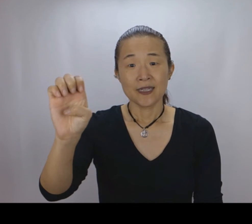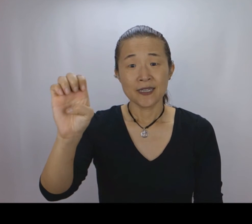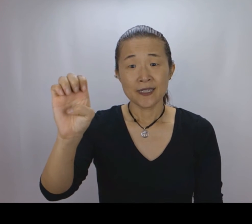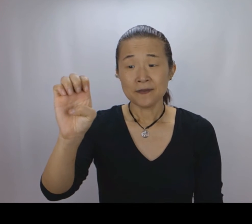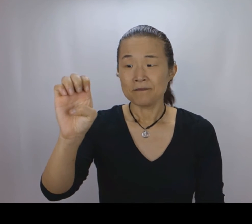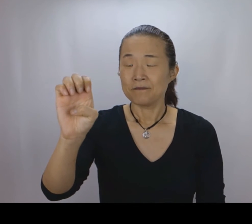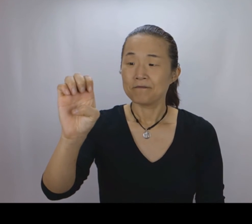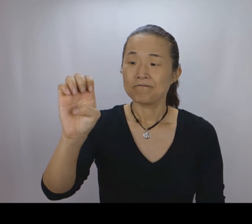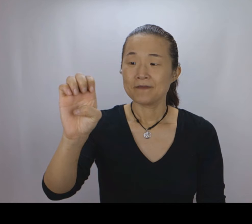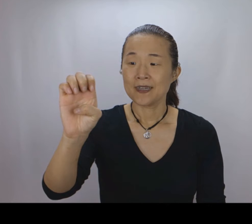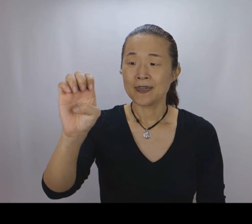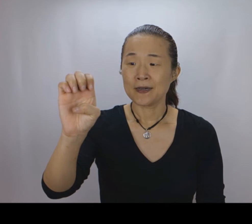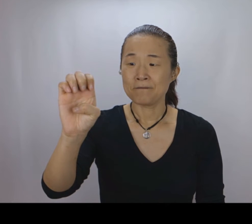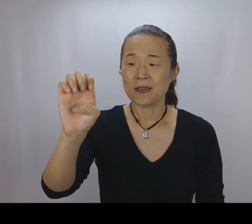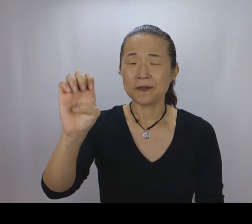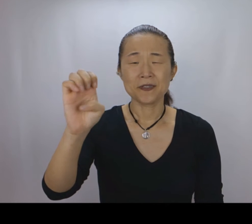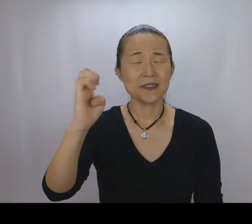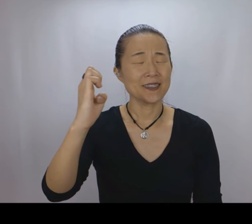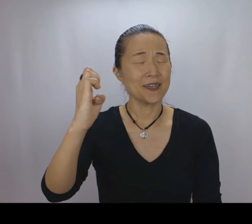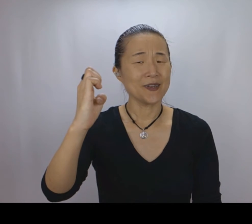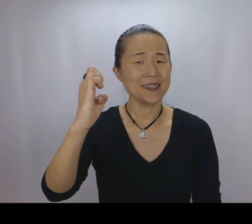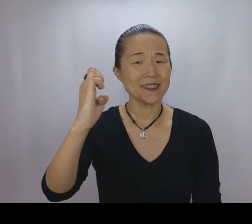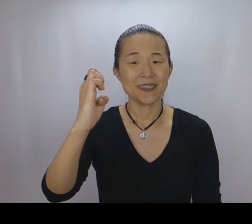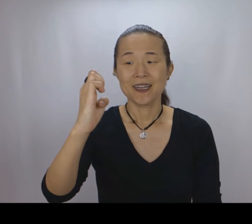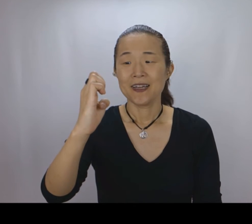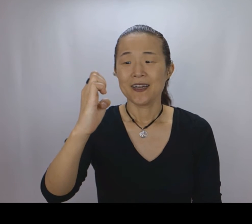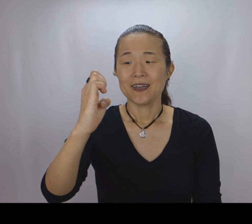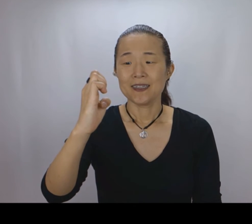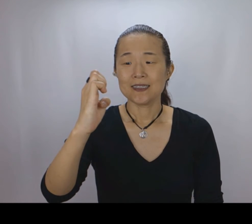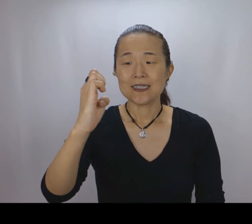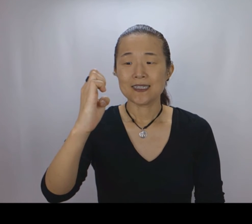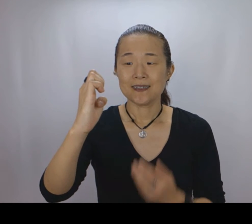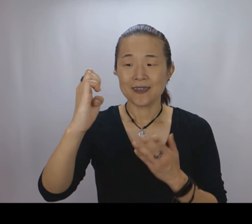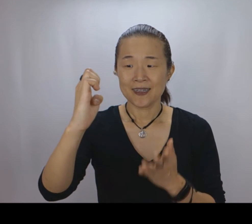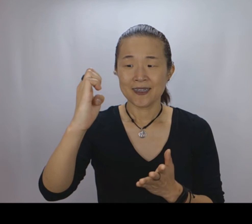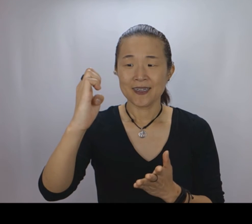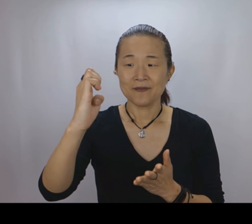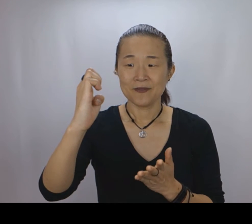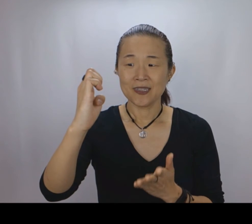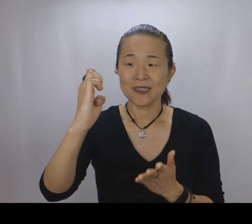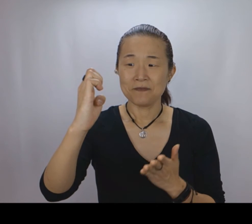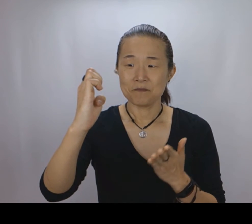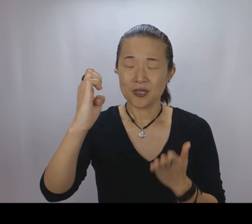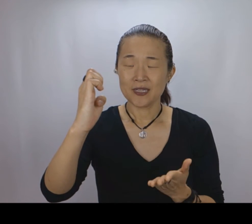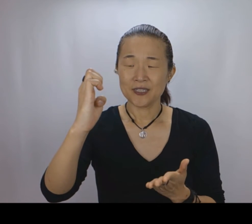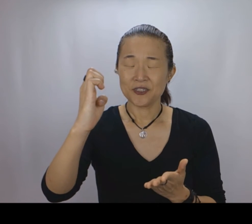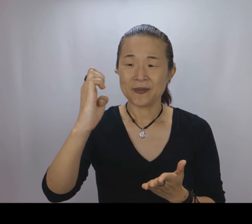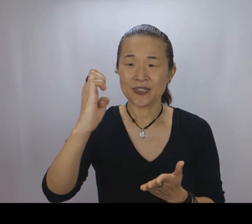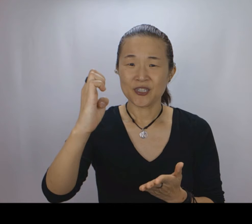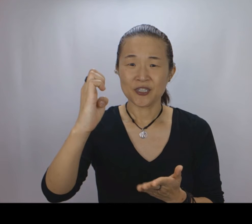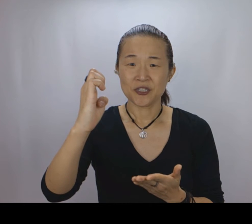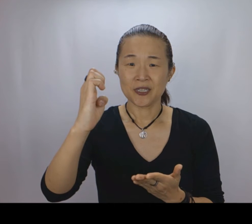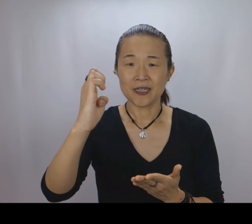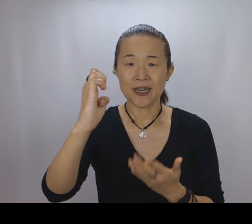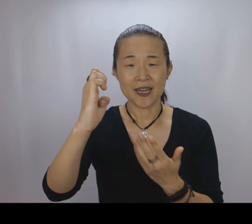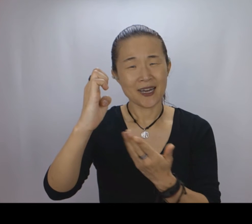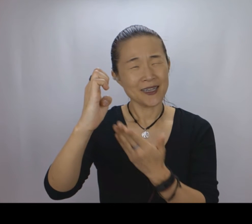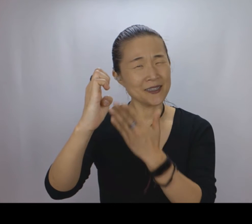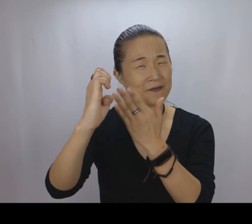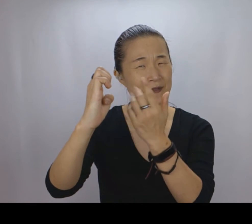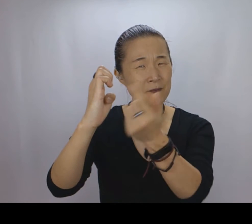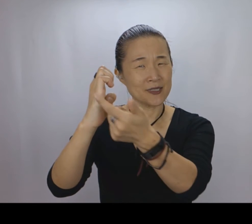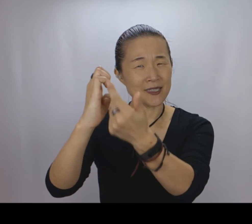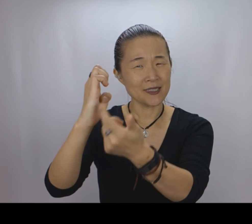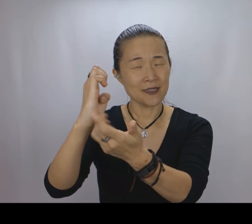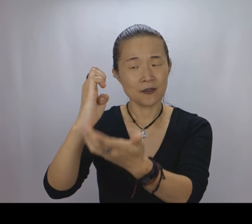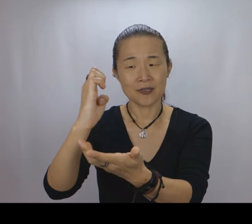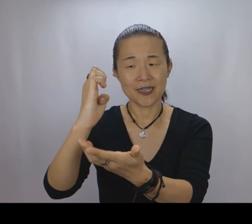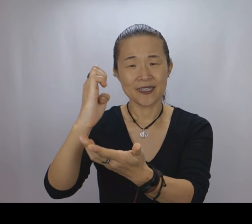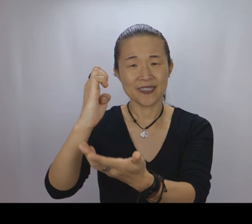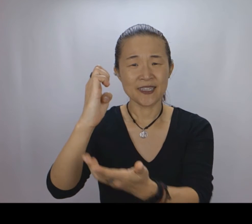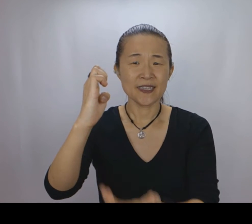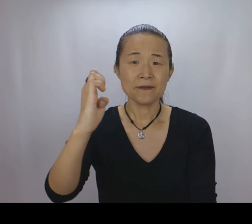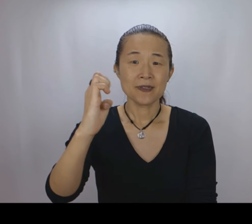"E" if you turn it sideways, and again really plug into your imagination it kind of represents the lowercase "e"